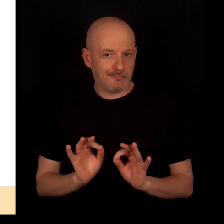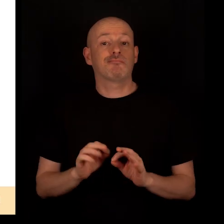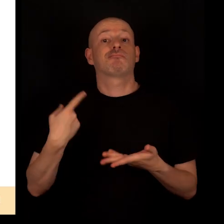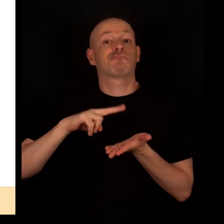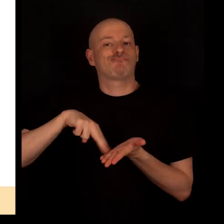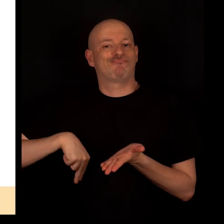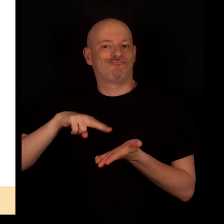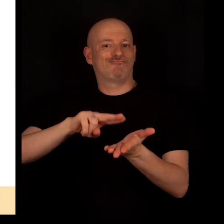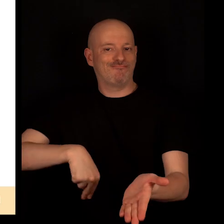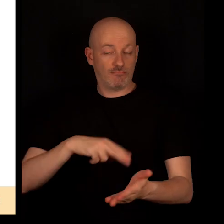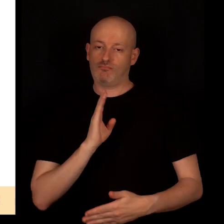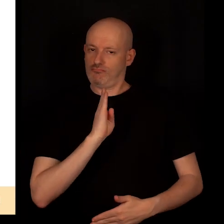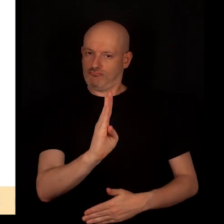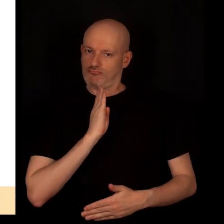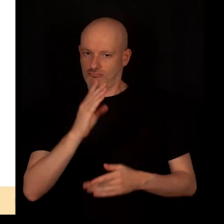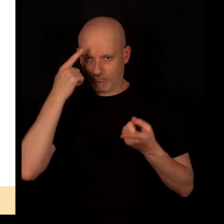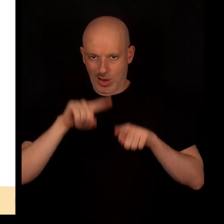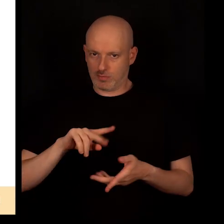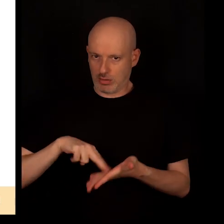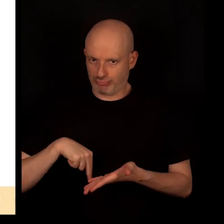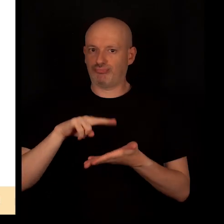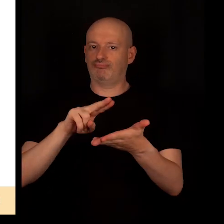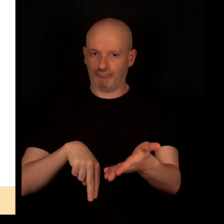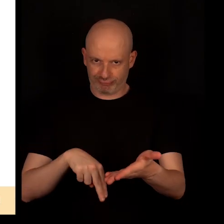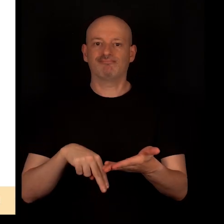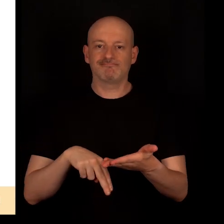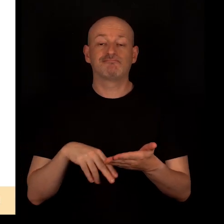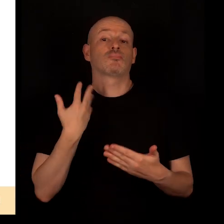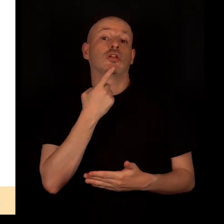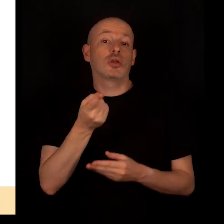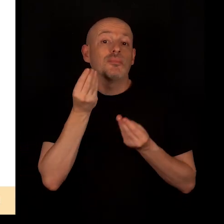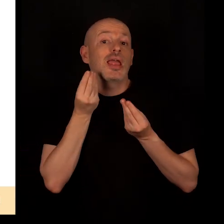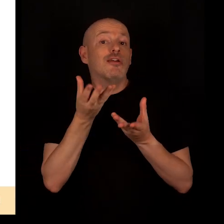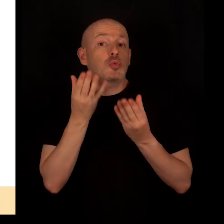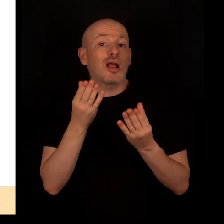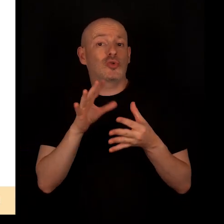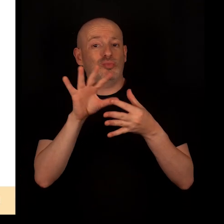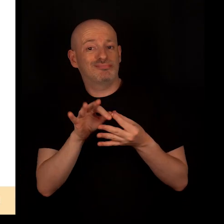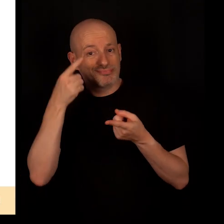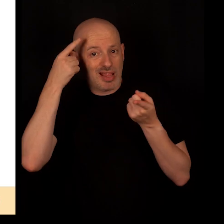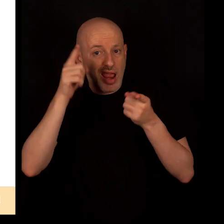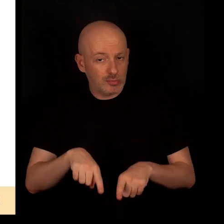Then we signed the grant agreement, which is the contract between us and you. And as I said, all this information about the agreement,